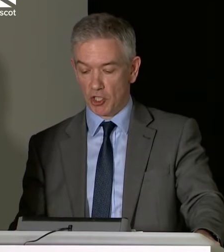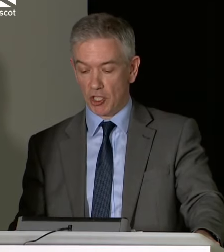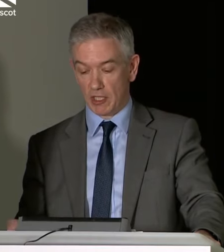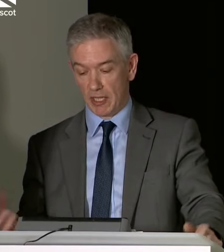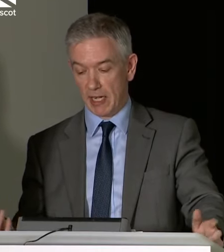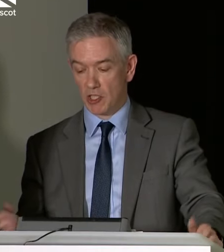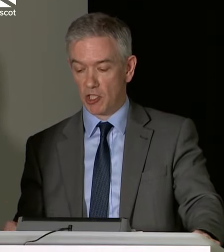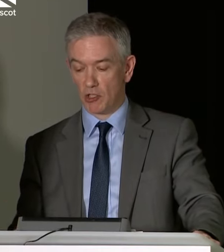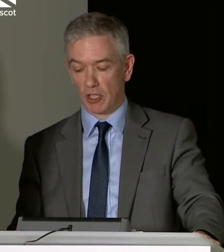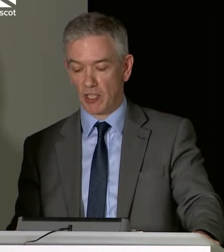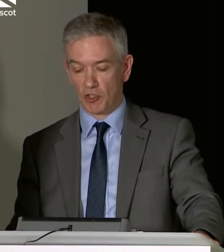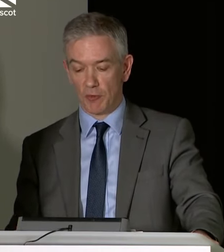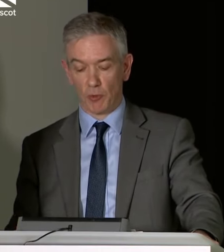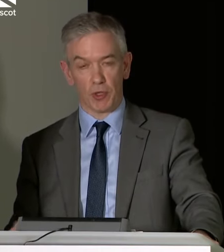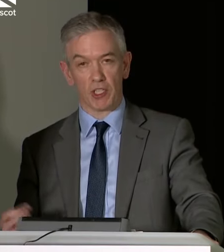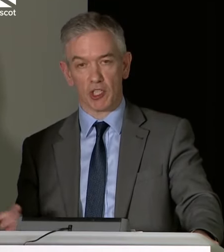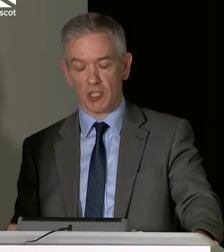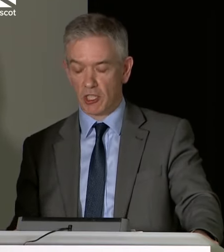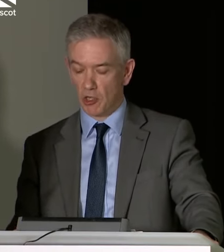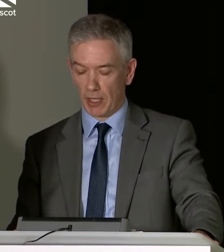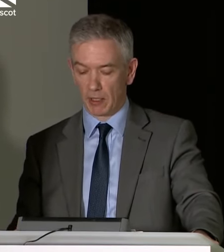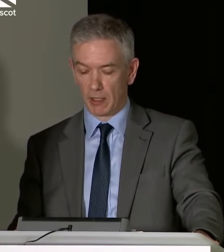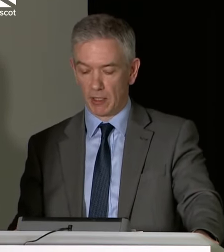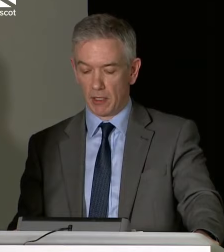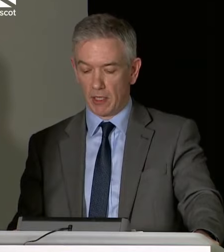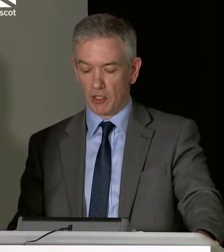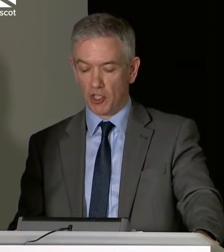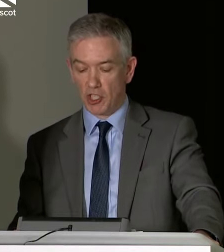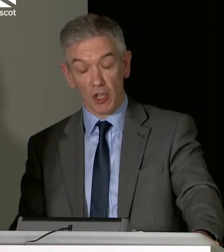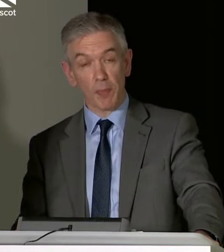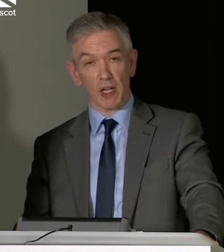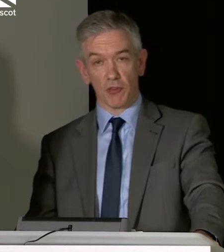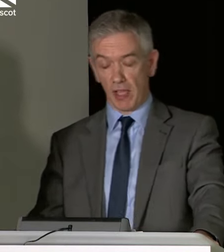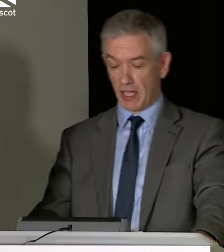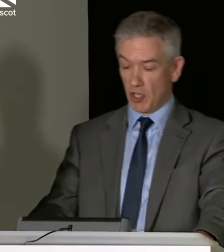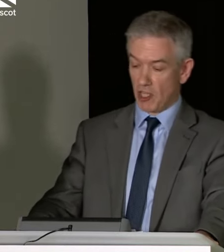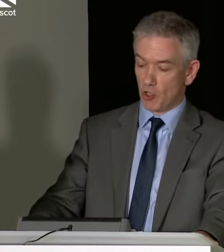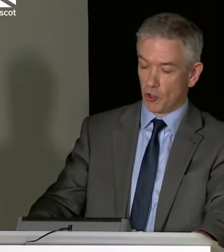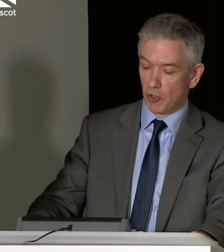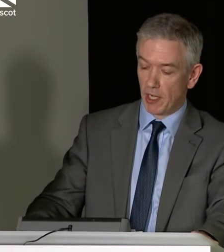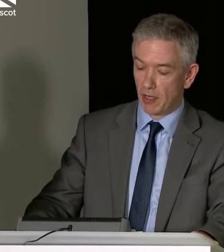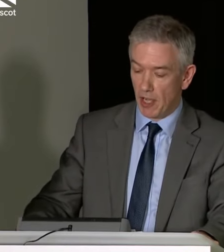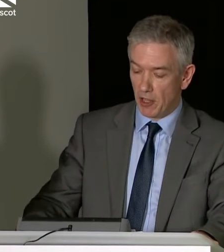as dialysis or cancer treatment where this is continuing and just as in other parts of NHS and social care there were